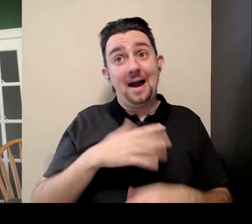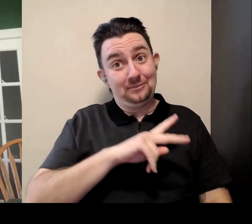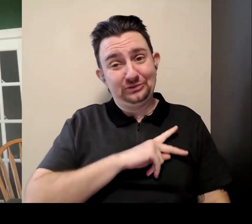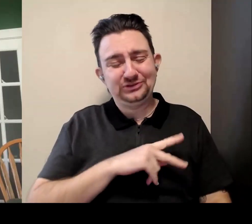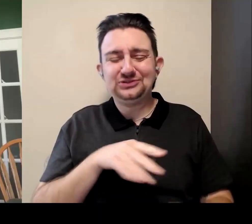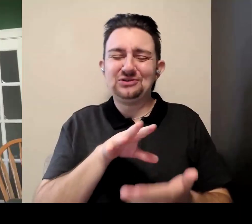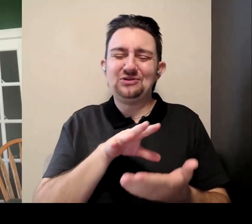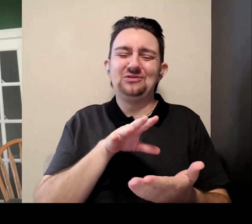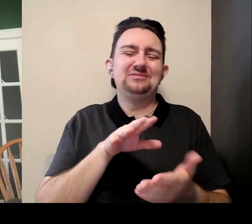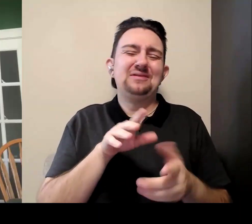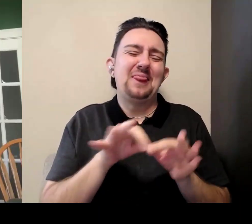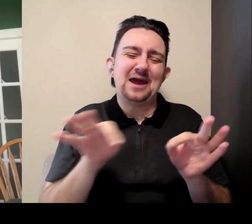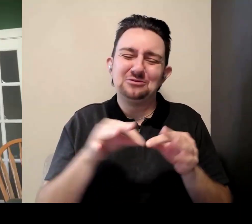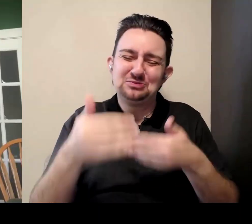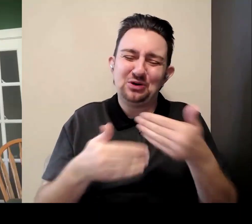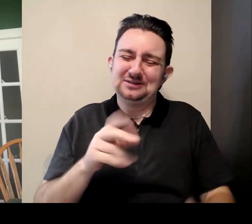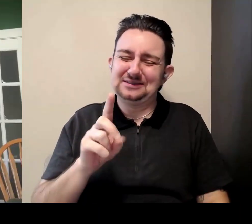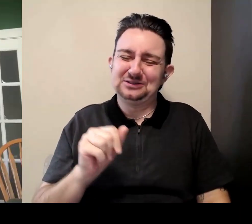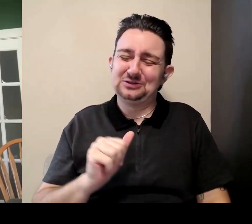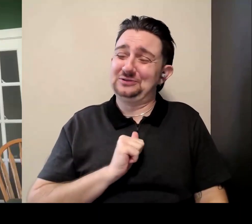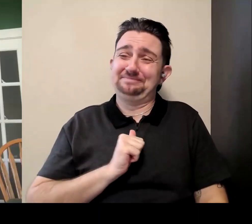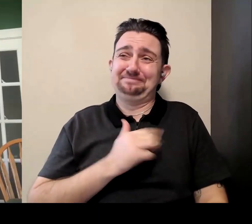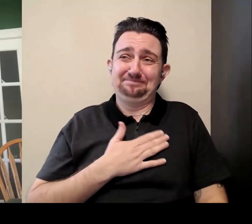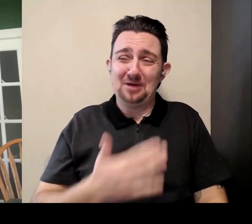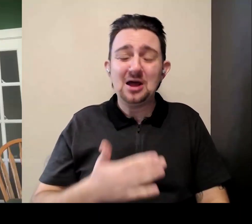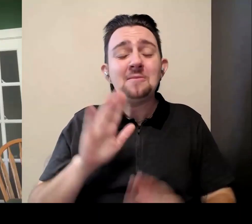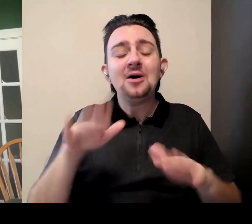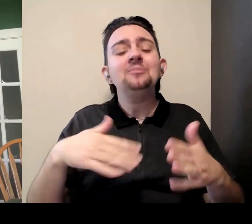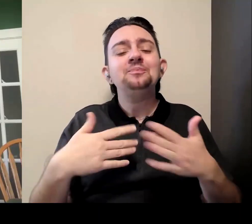Beth and so many people have said things already, I think that already play into this question.